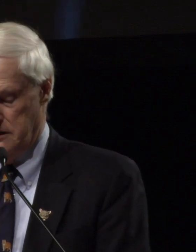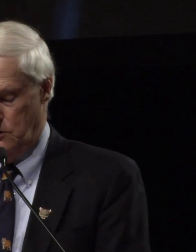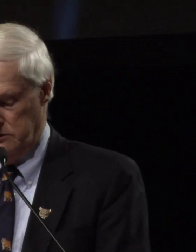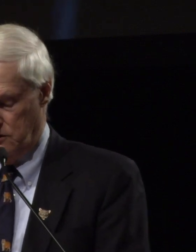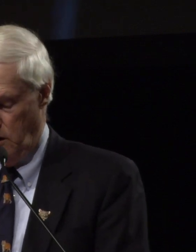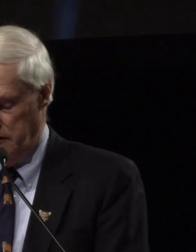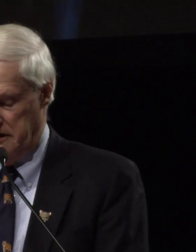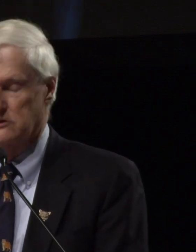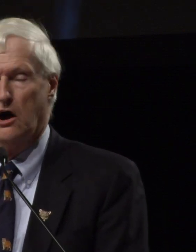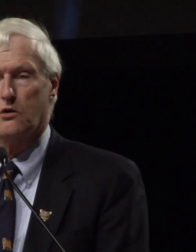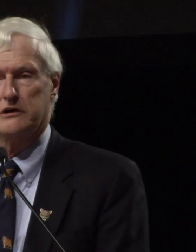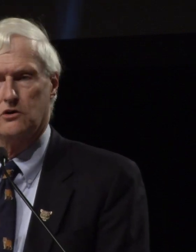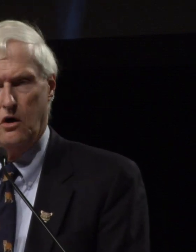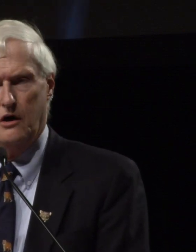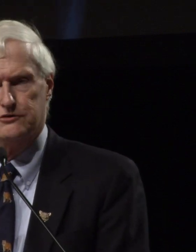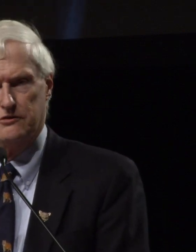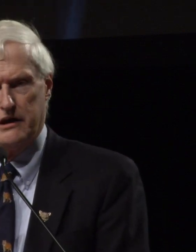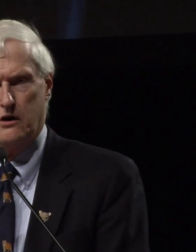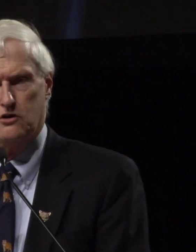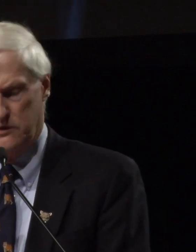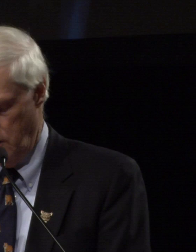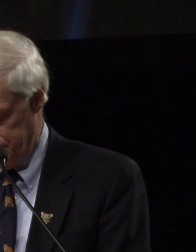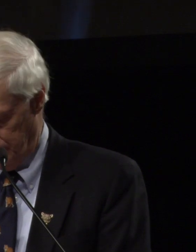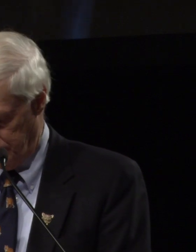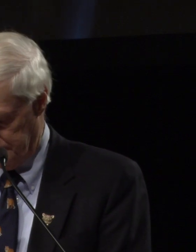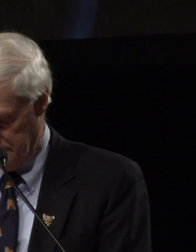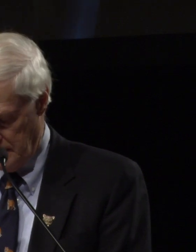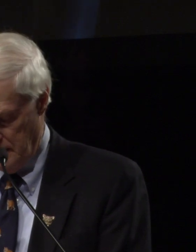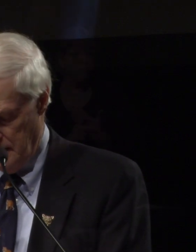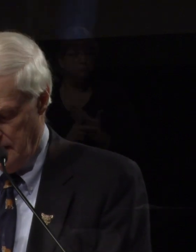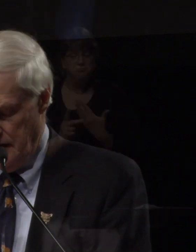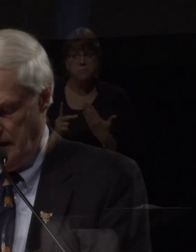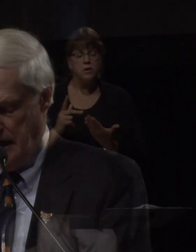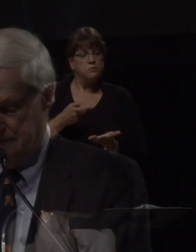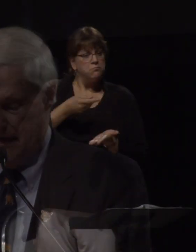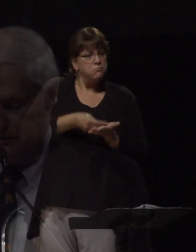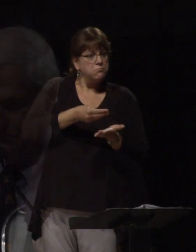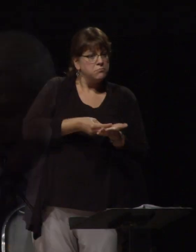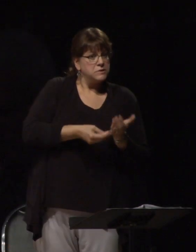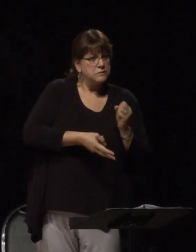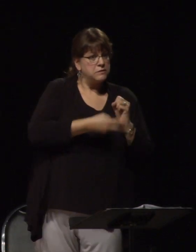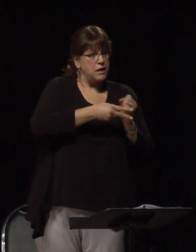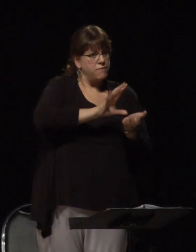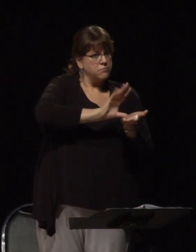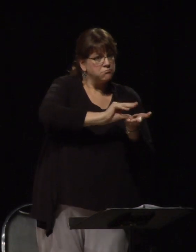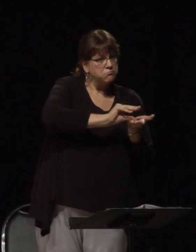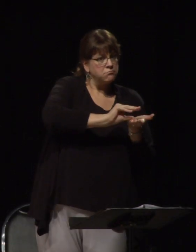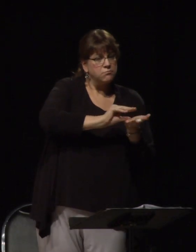QUALITY AND LOWER IN COST THAN OUR CURRENT OFFERINGS. IF THAT IS POSSIBLE, THAT PLAN